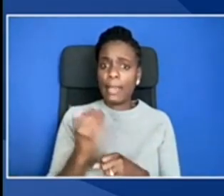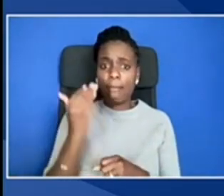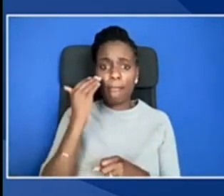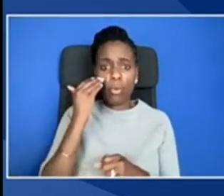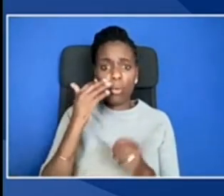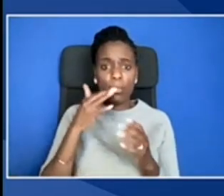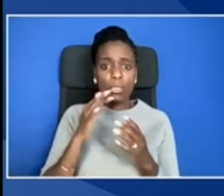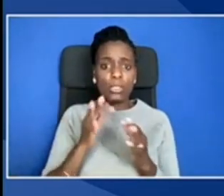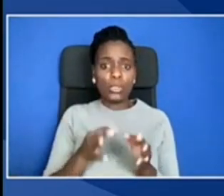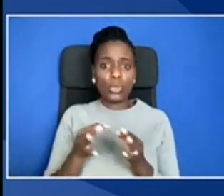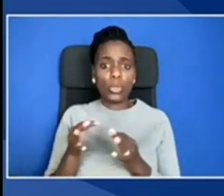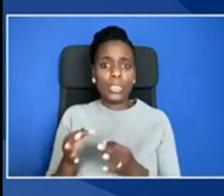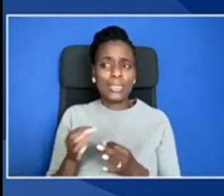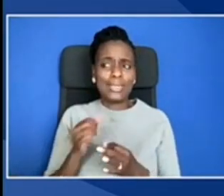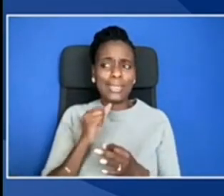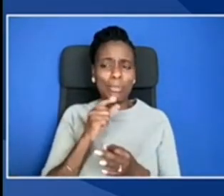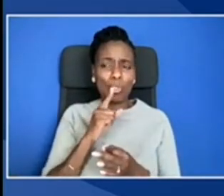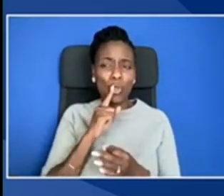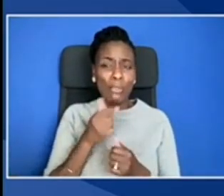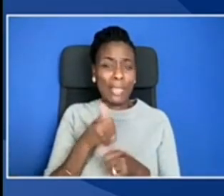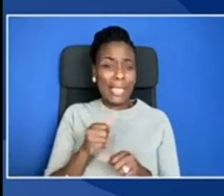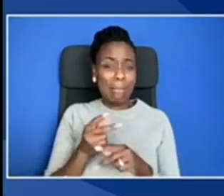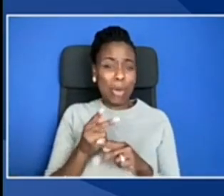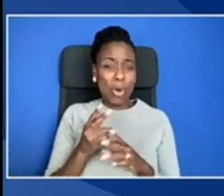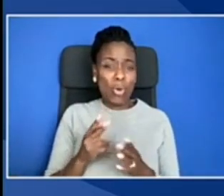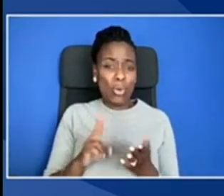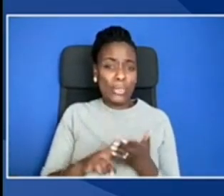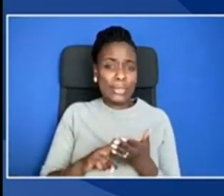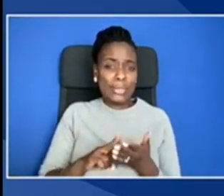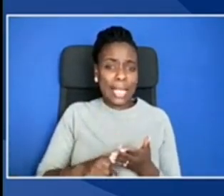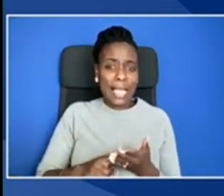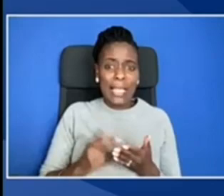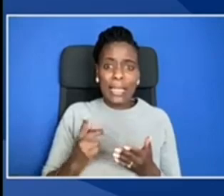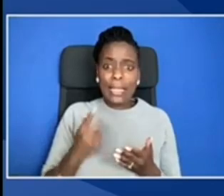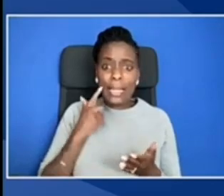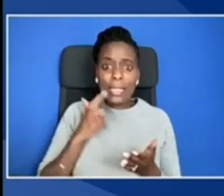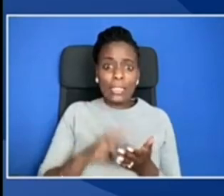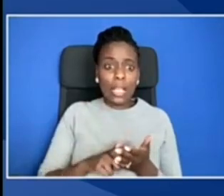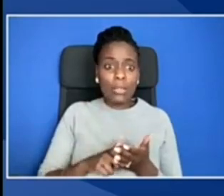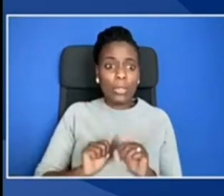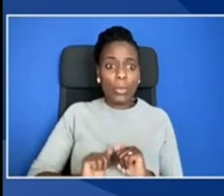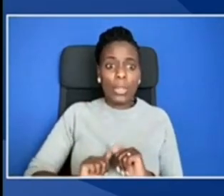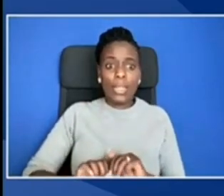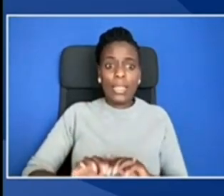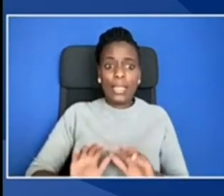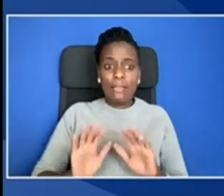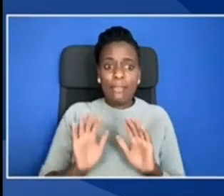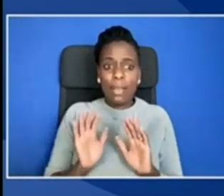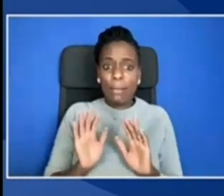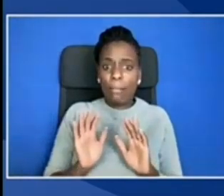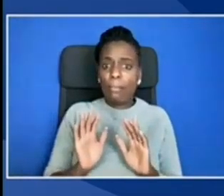any borrower would sign an acknowledgment that would give up their entitlement to relief, but the entitlement to relief would only come years later.